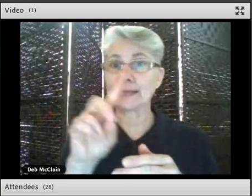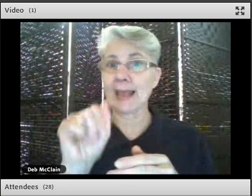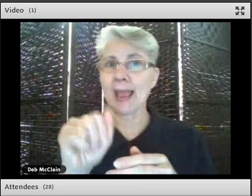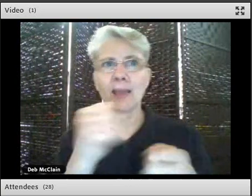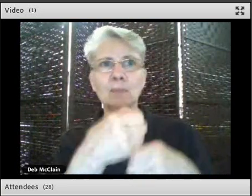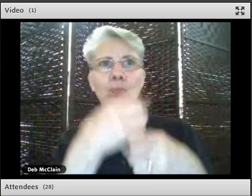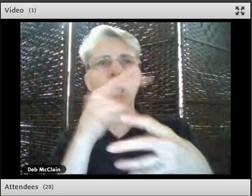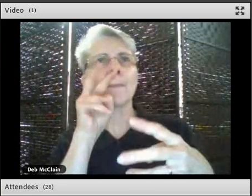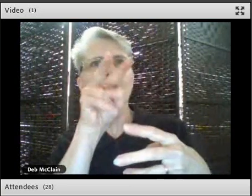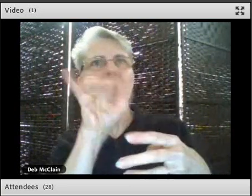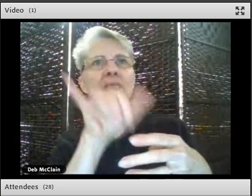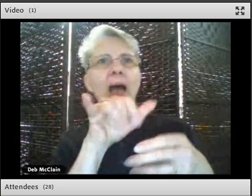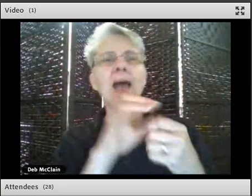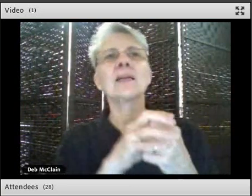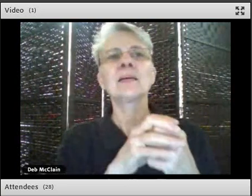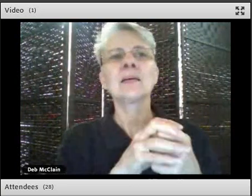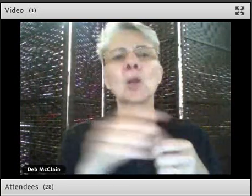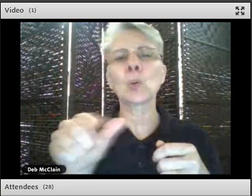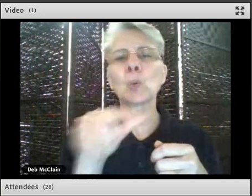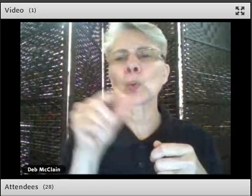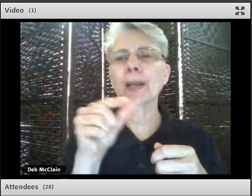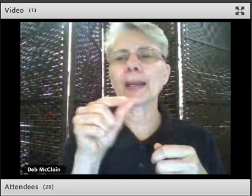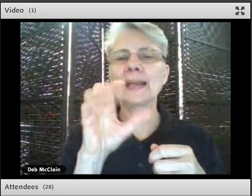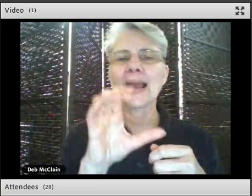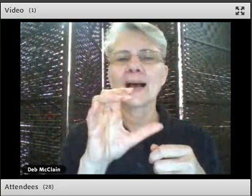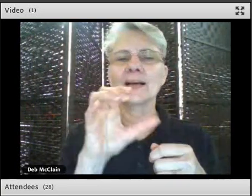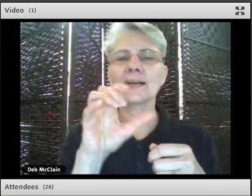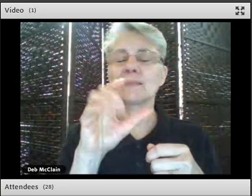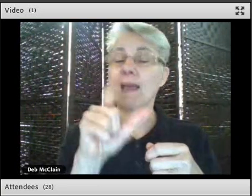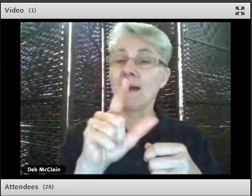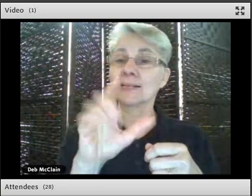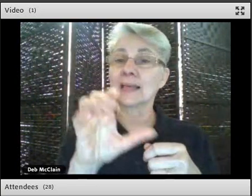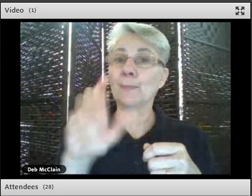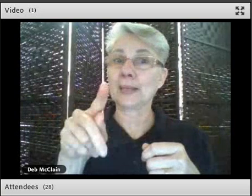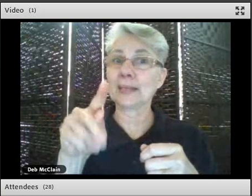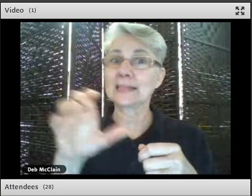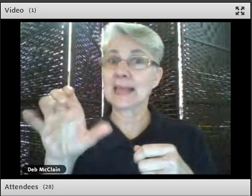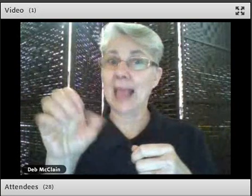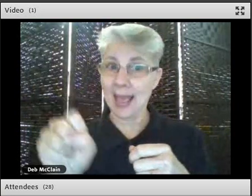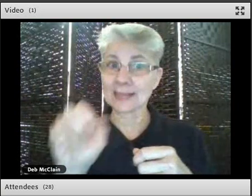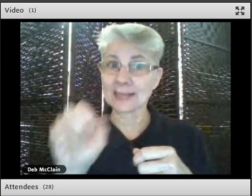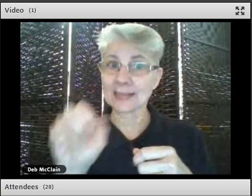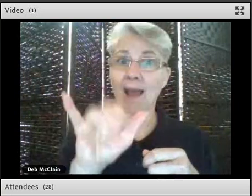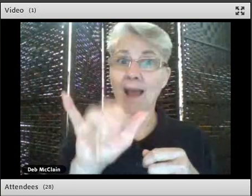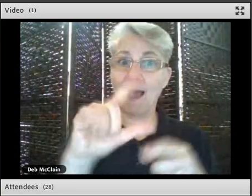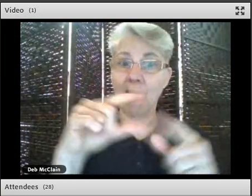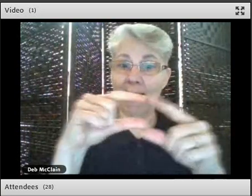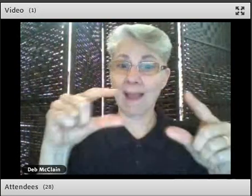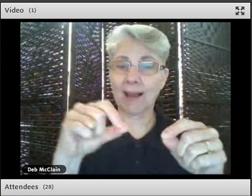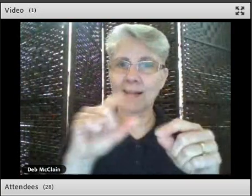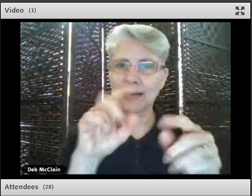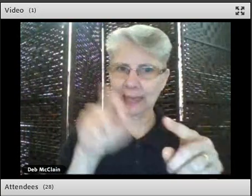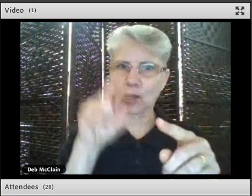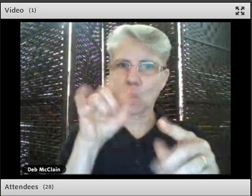You click on that, and it has this link right there for you. Or you can copy and paste that into your browser.